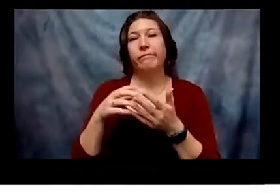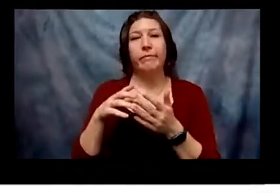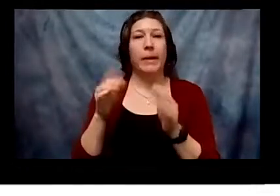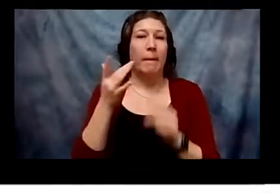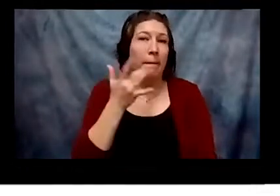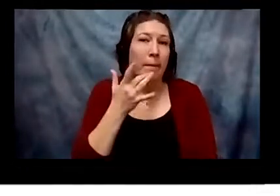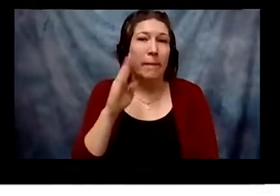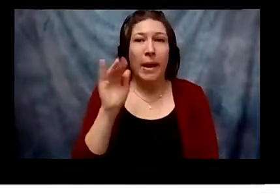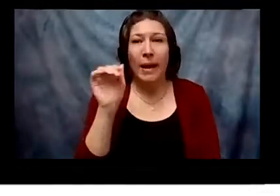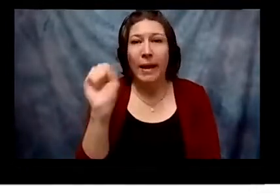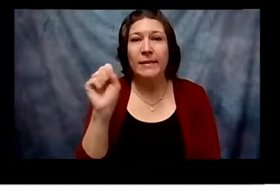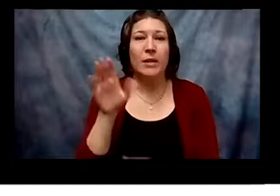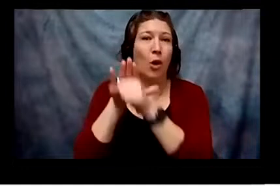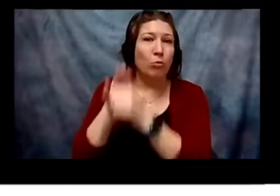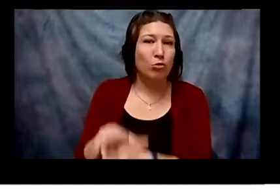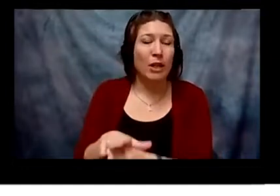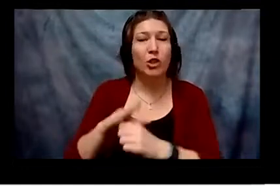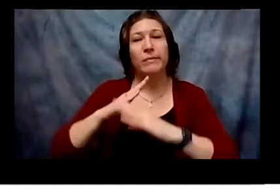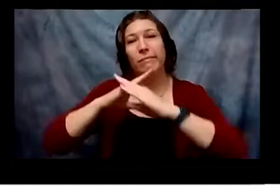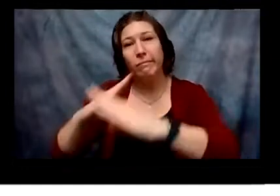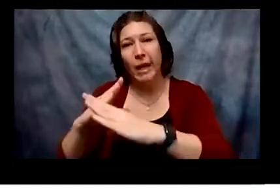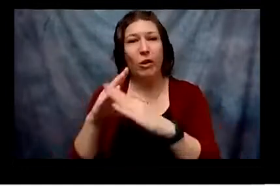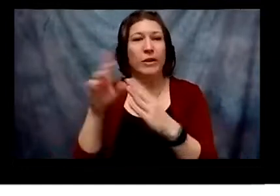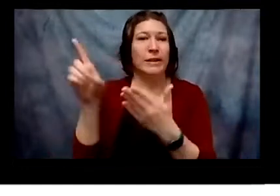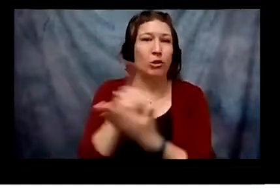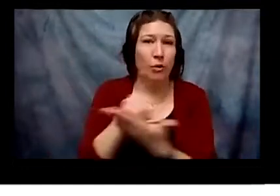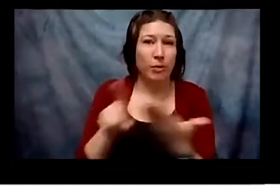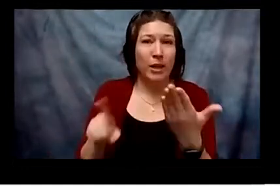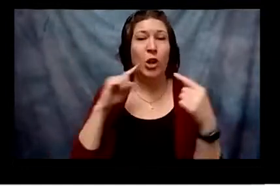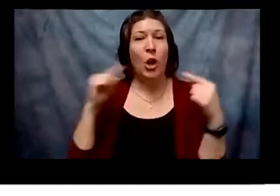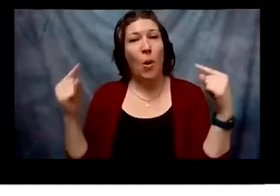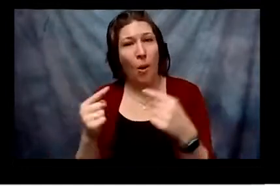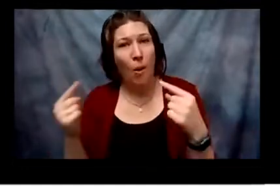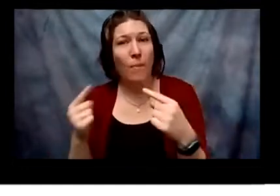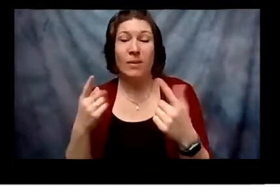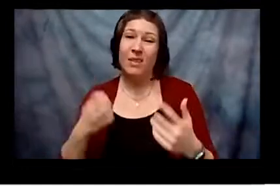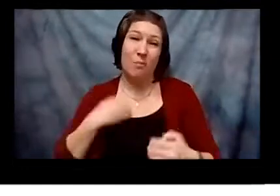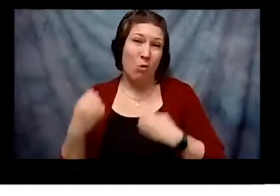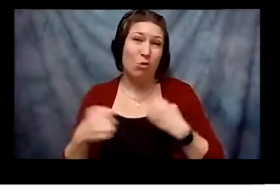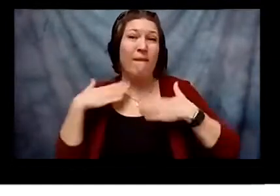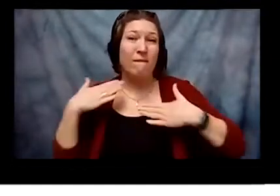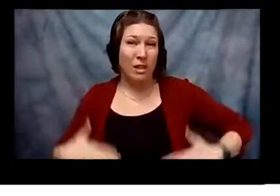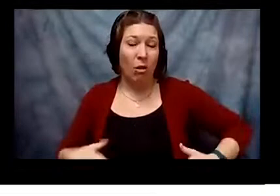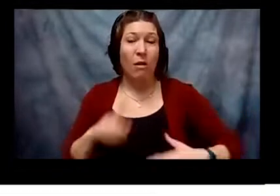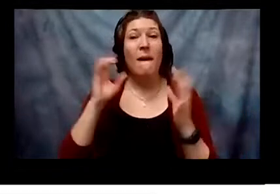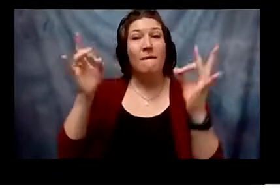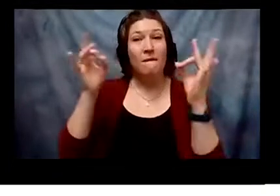societal pressure, and emotional and physical harm, as well as high rates of violence and trauma.